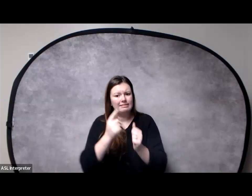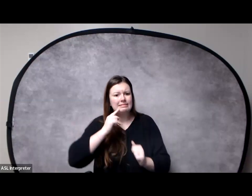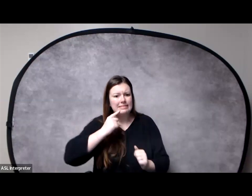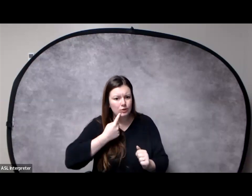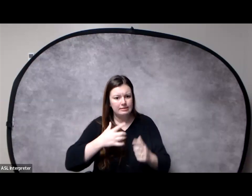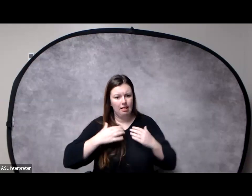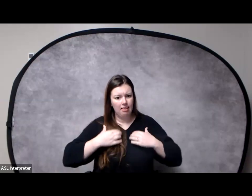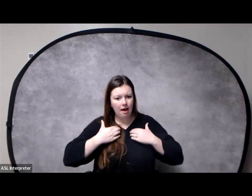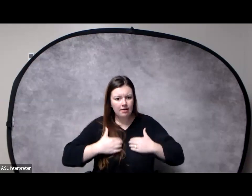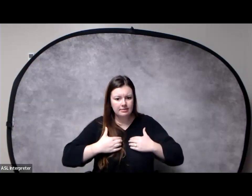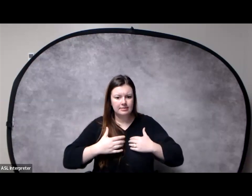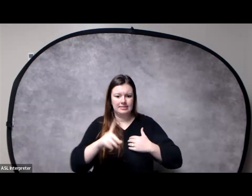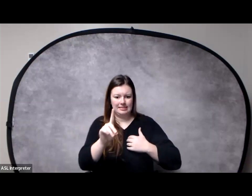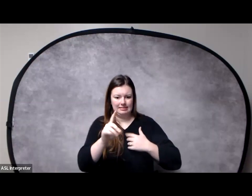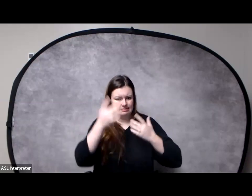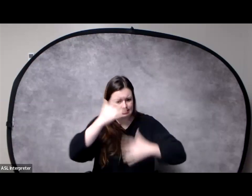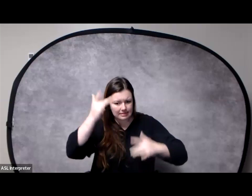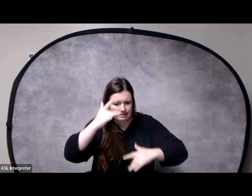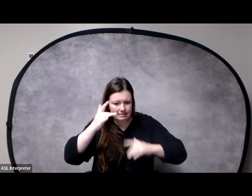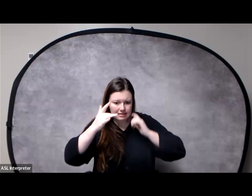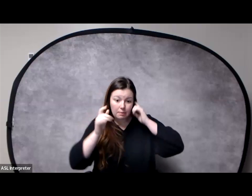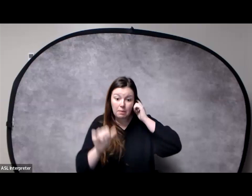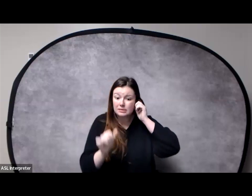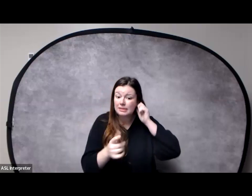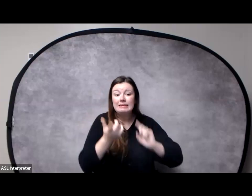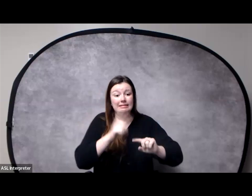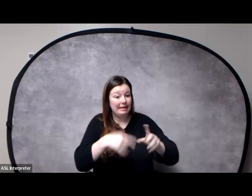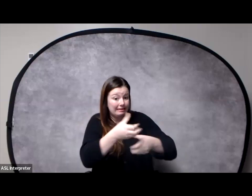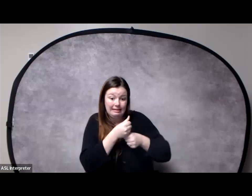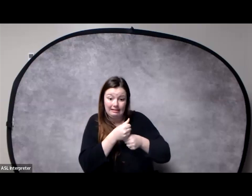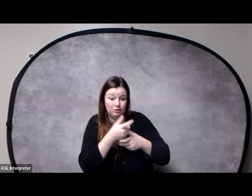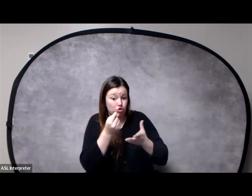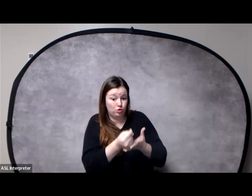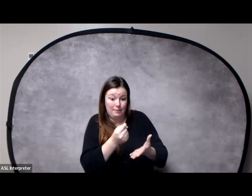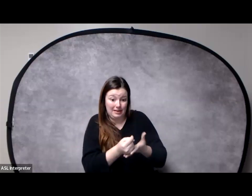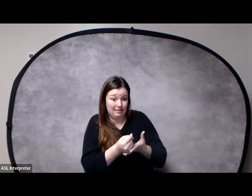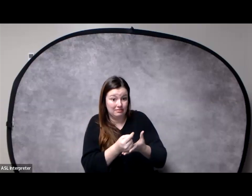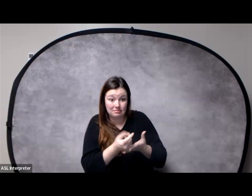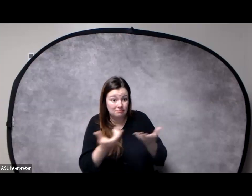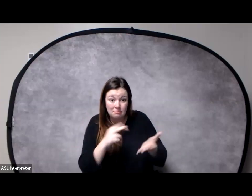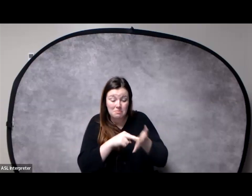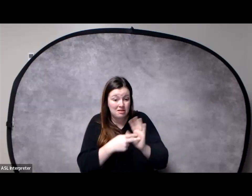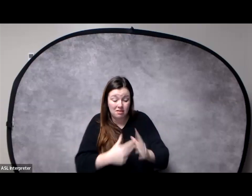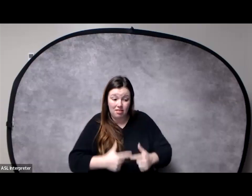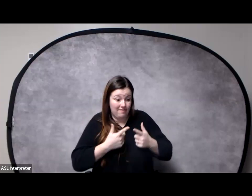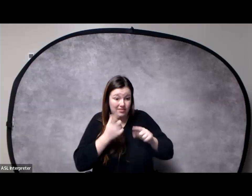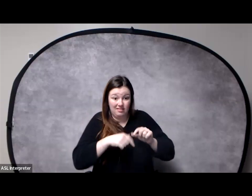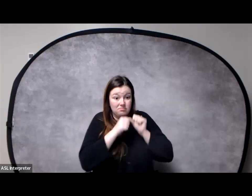to be stable and would extend their life. While a non-disabled person would have access to a similar drug that prevents them from ever